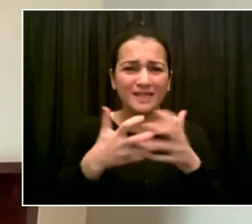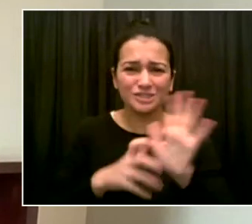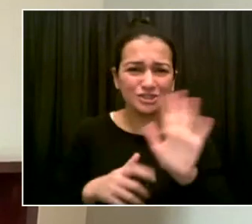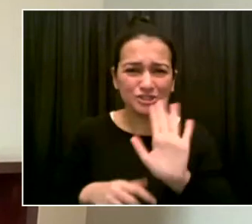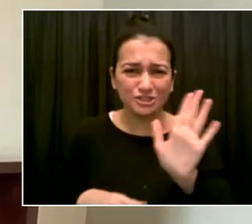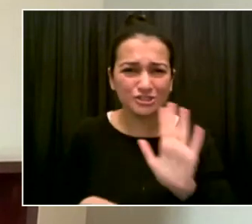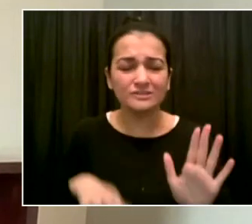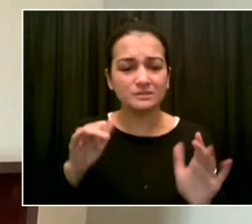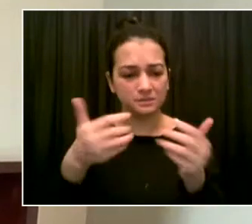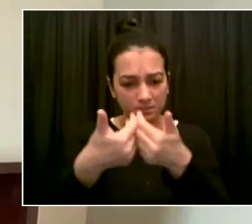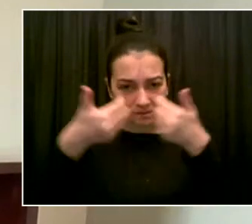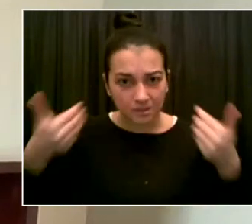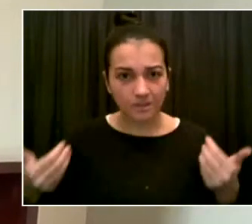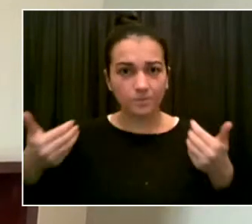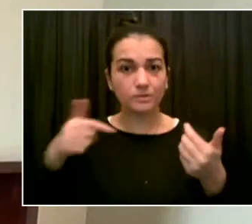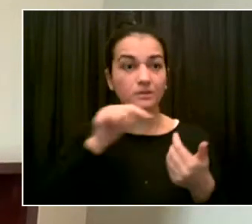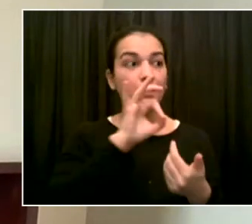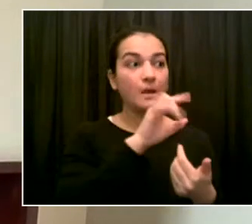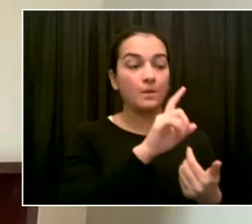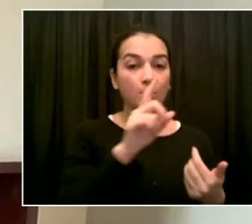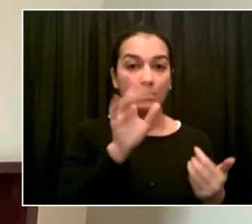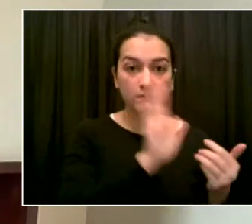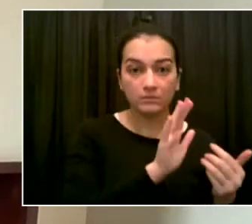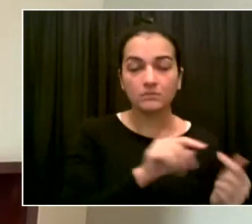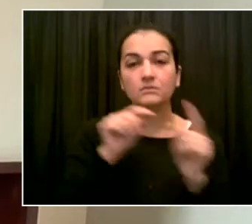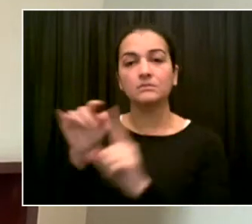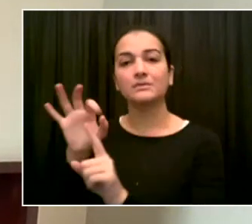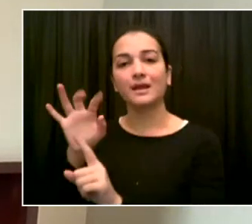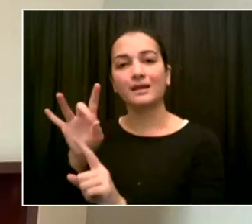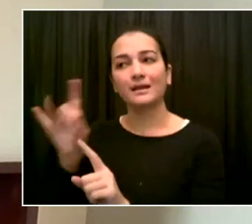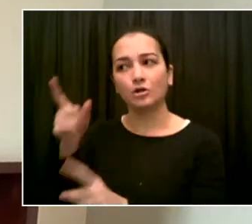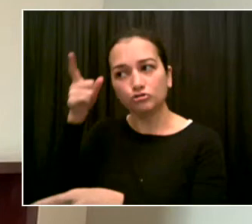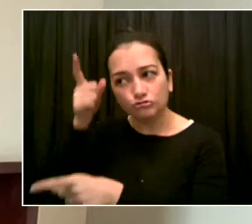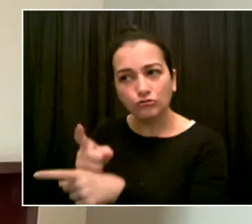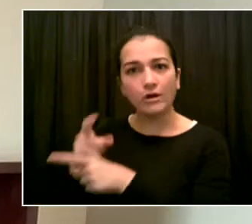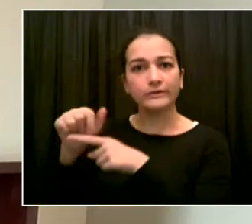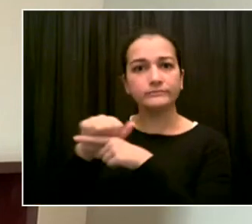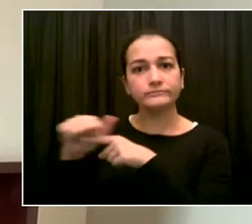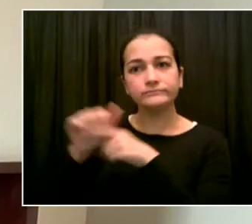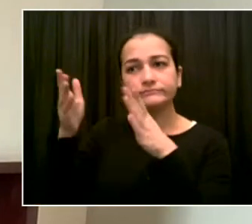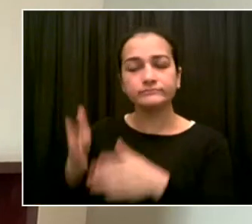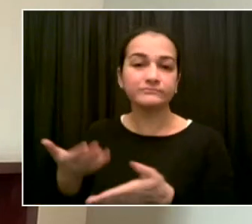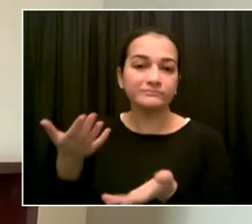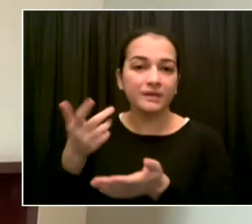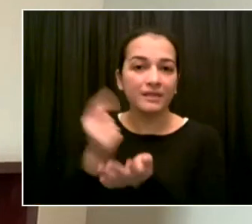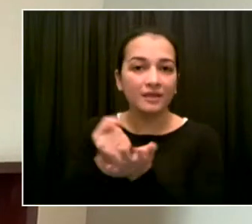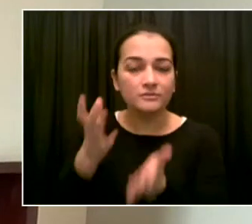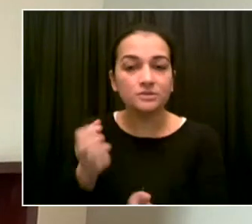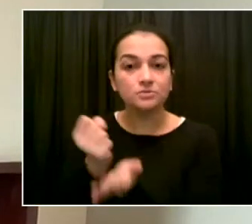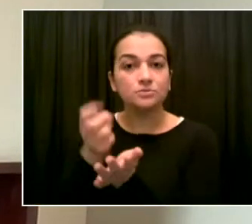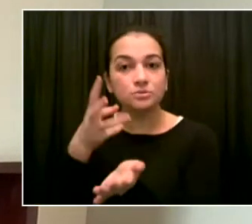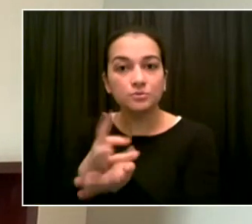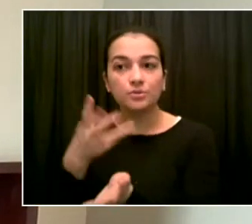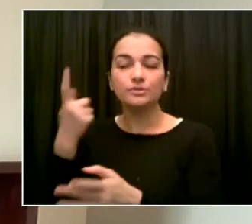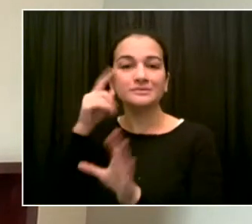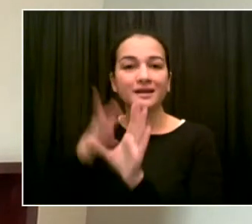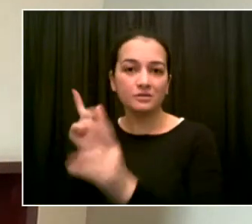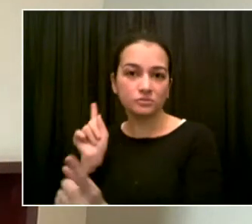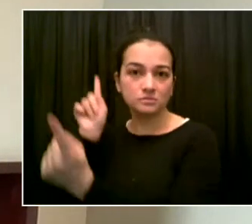AN OPPORTUNITY. WE KNOW THAT WE